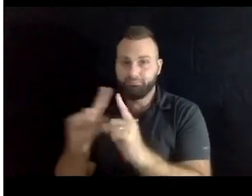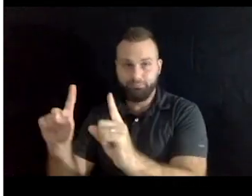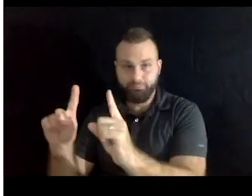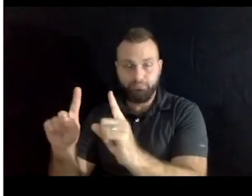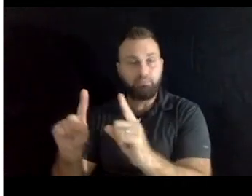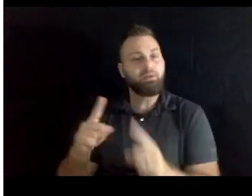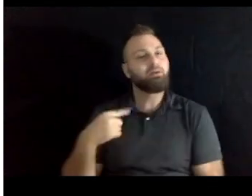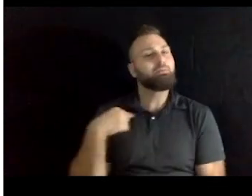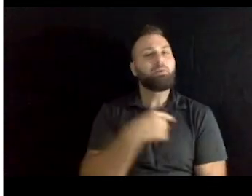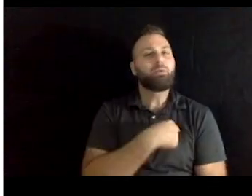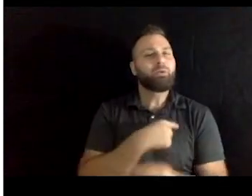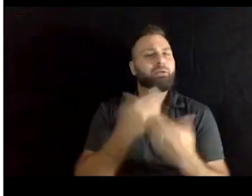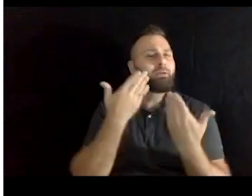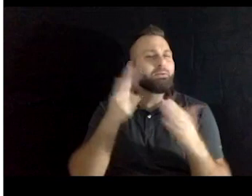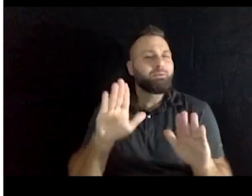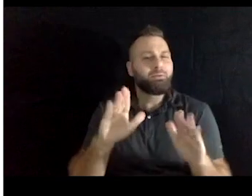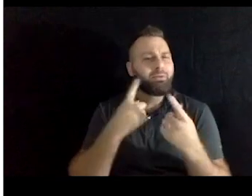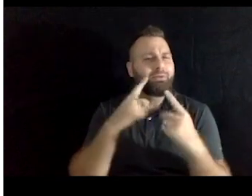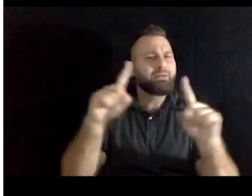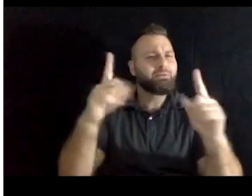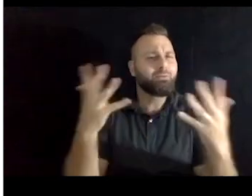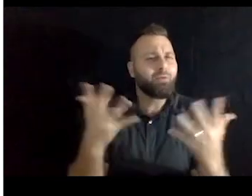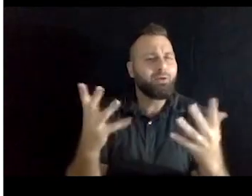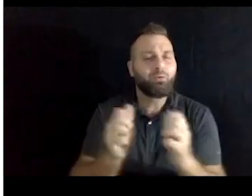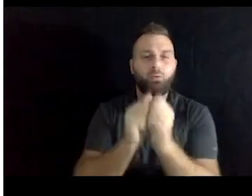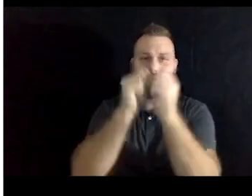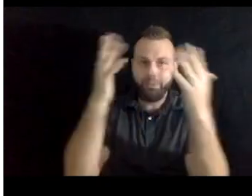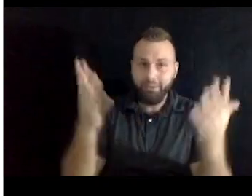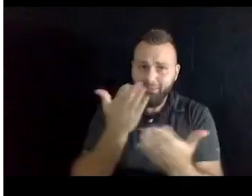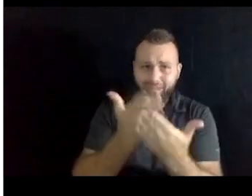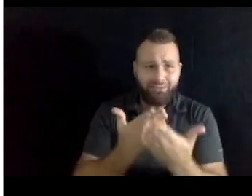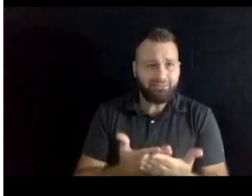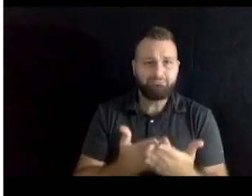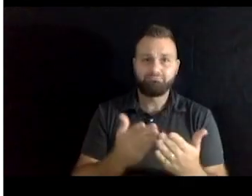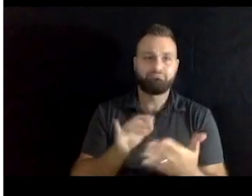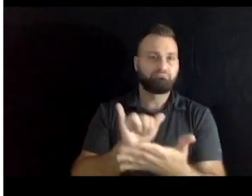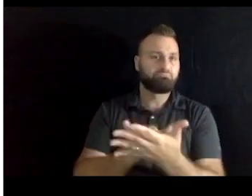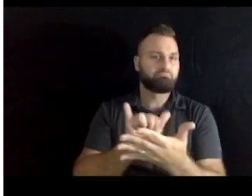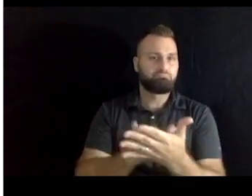know what's effective without evidence. OK, we need to generate evidence